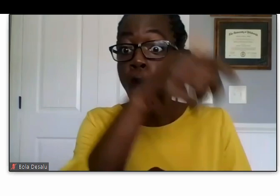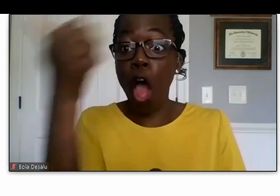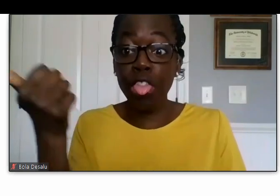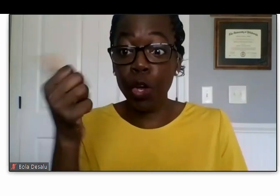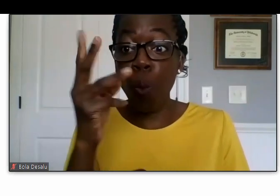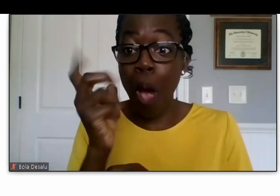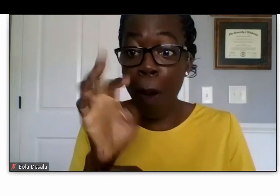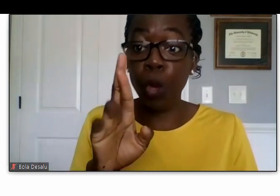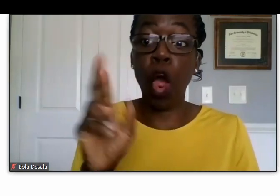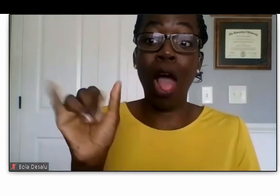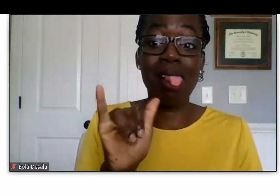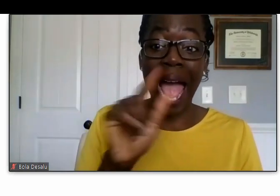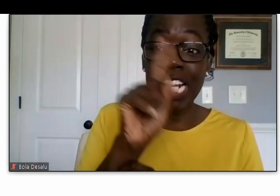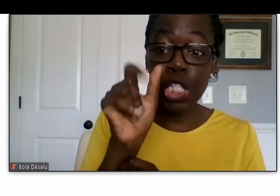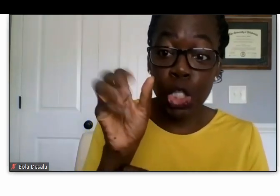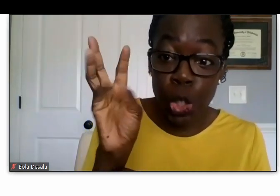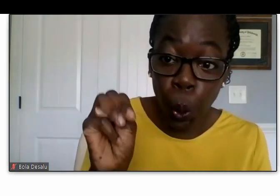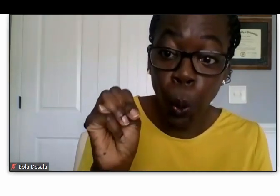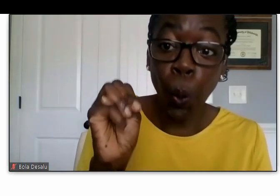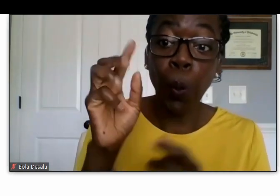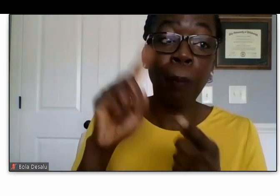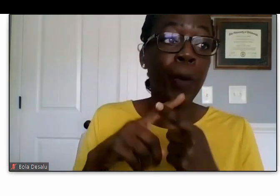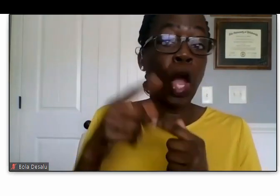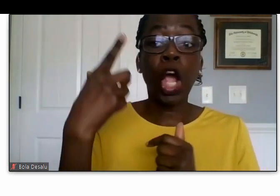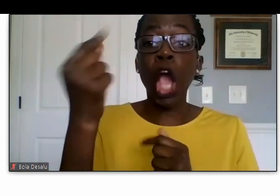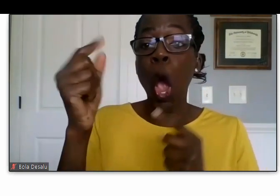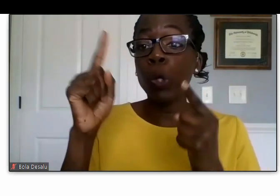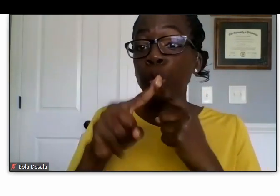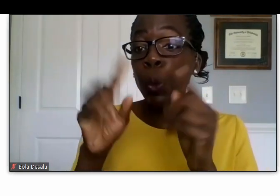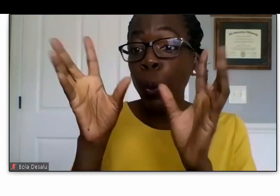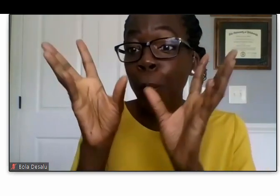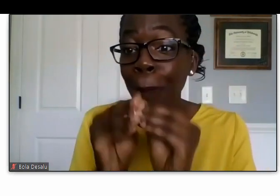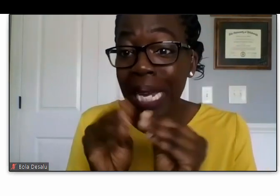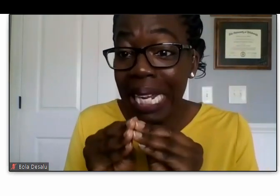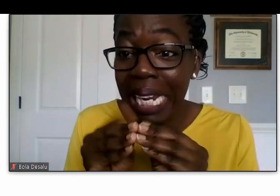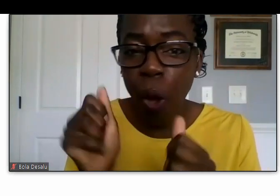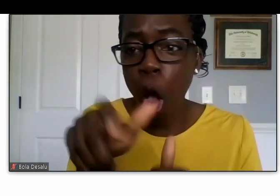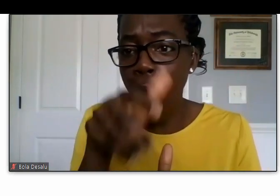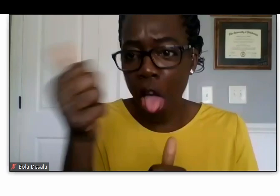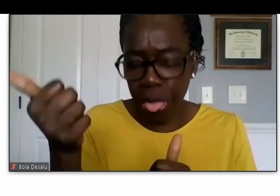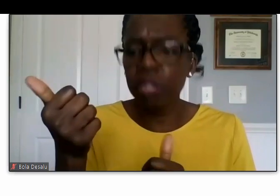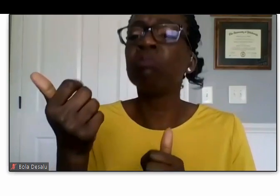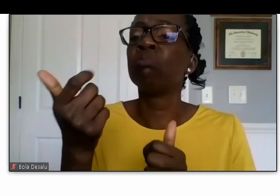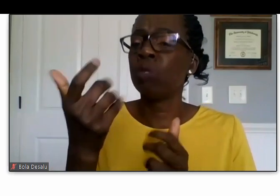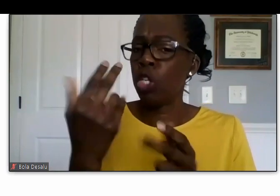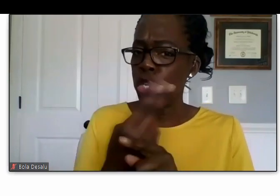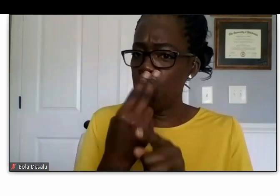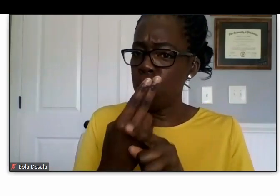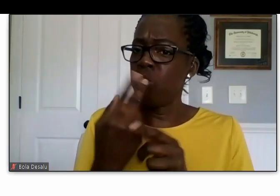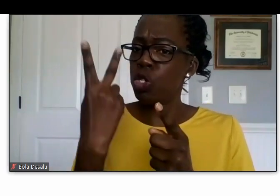If you use any other platform like Zoom, GoToMeeting,